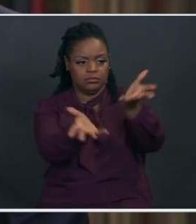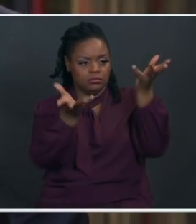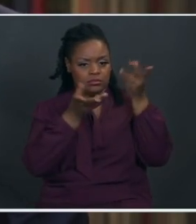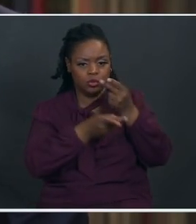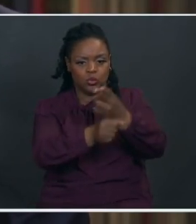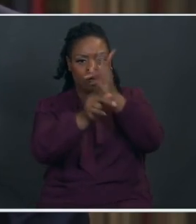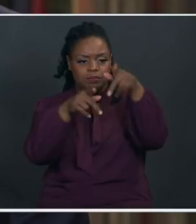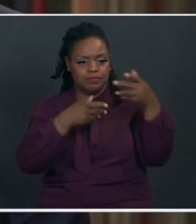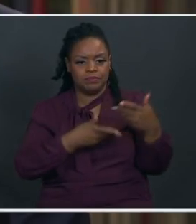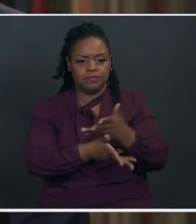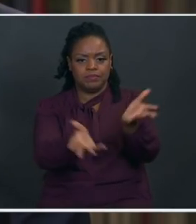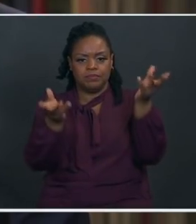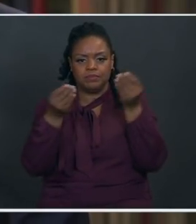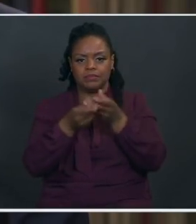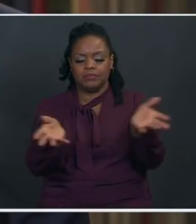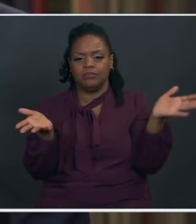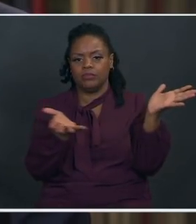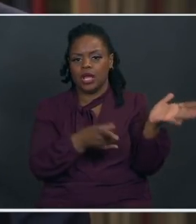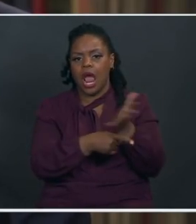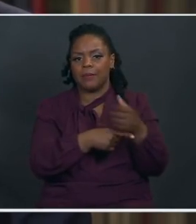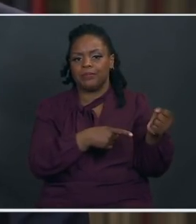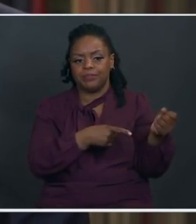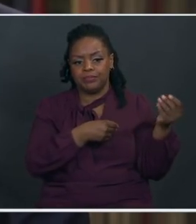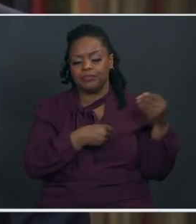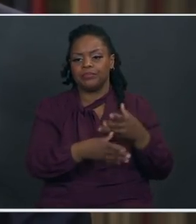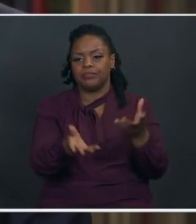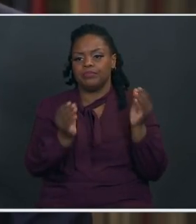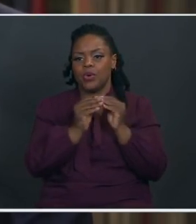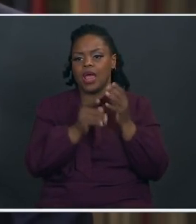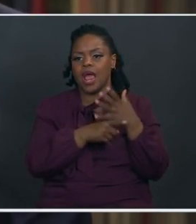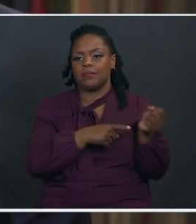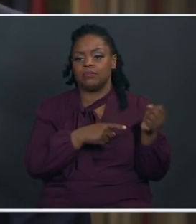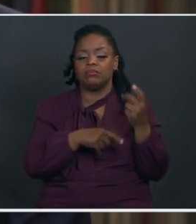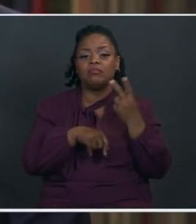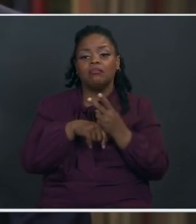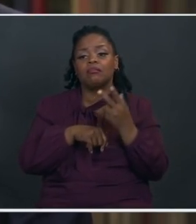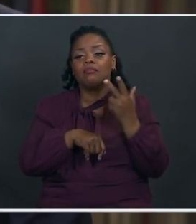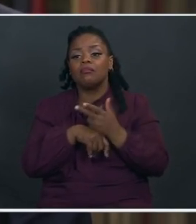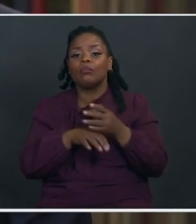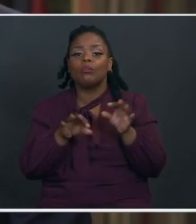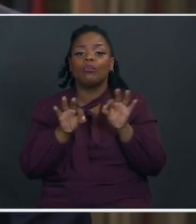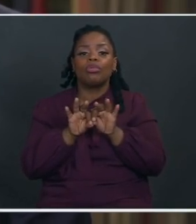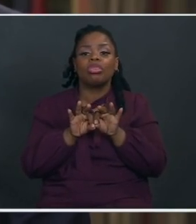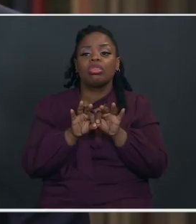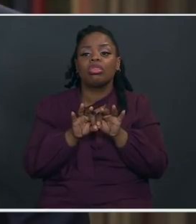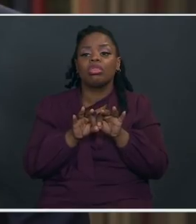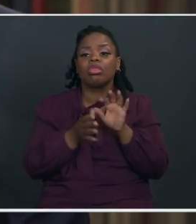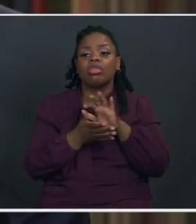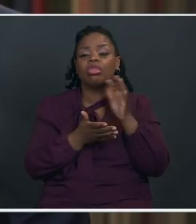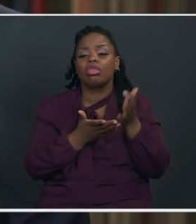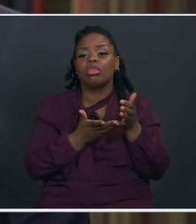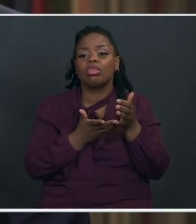we keep a two to three day supply as a practice just to account for variation in manufacturing production.